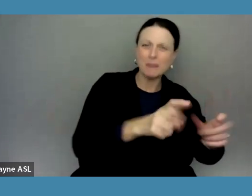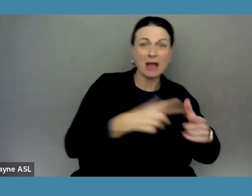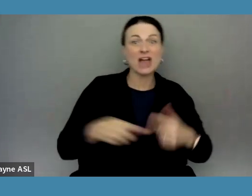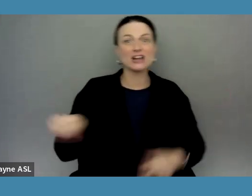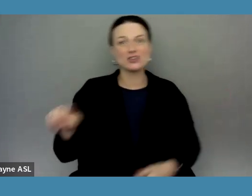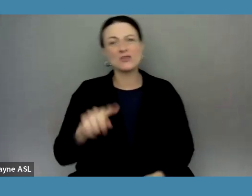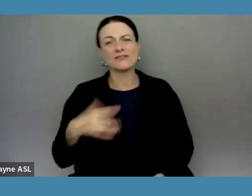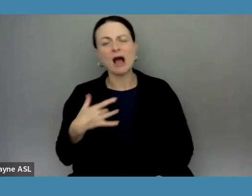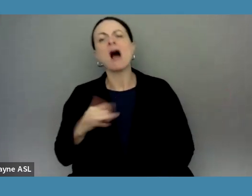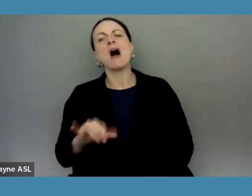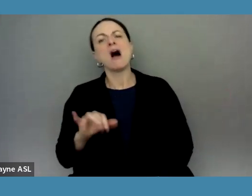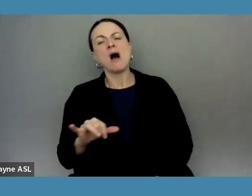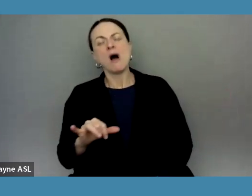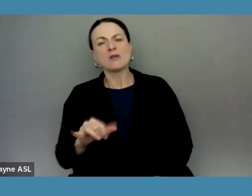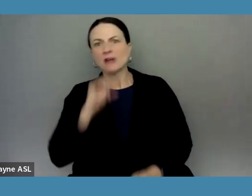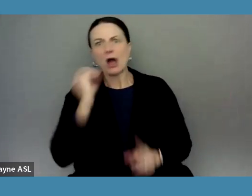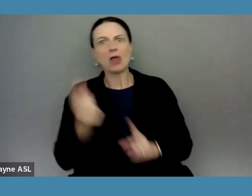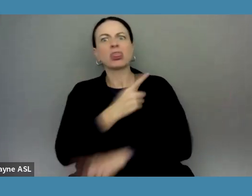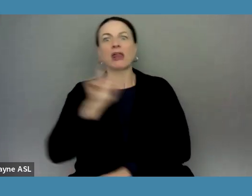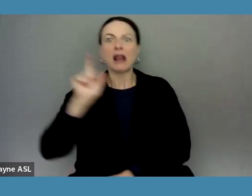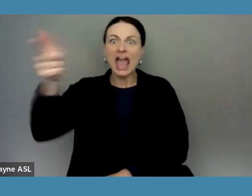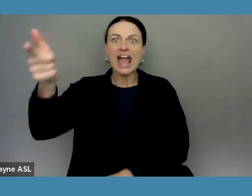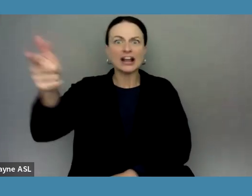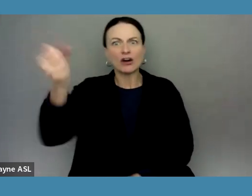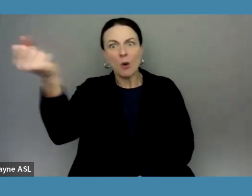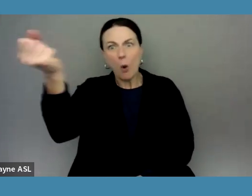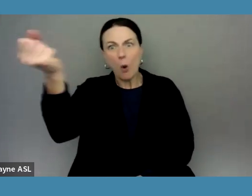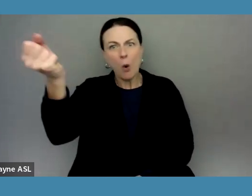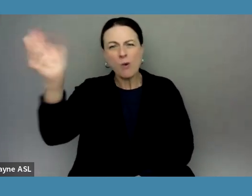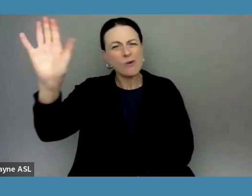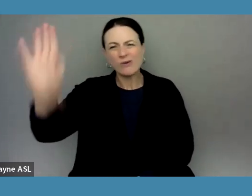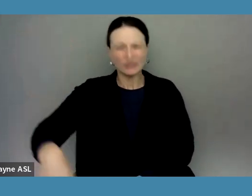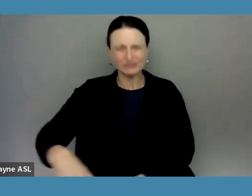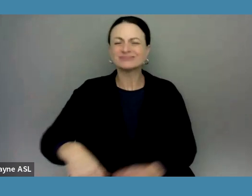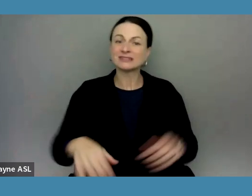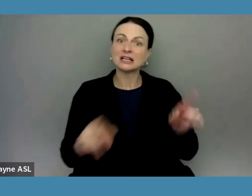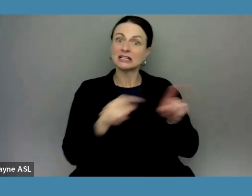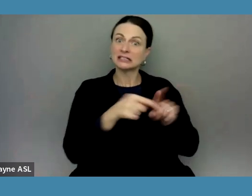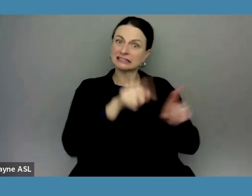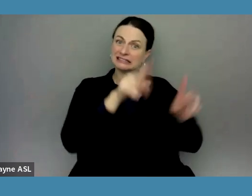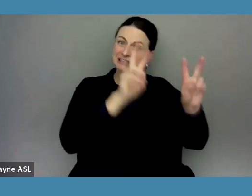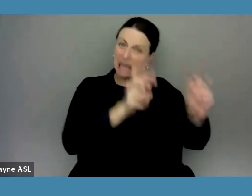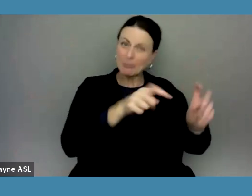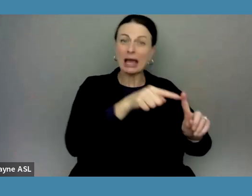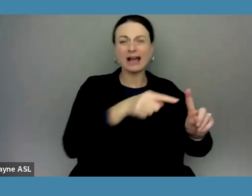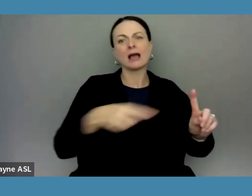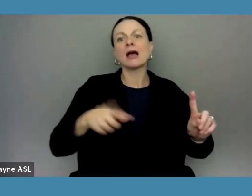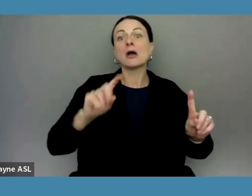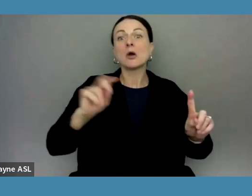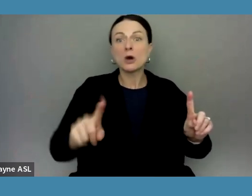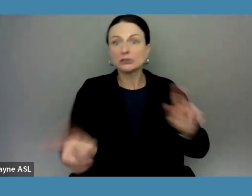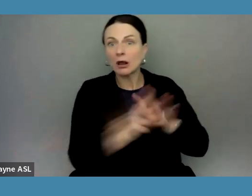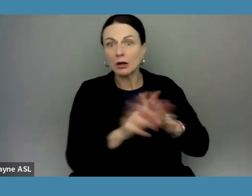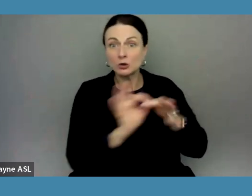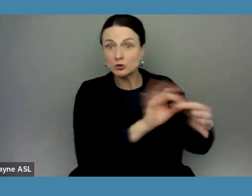to answer those as we're talking about a certain slide or topic. So if you have something, please feel free